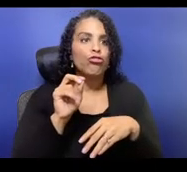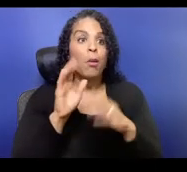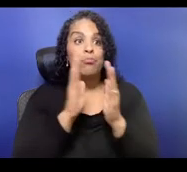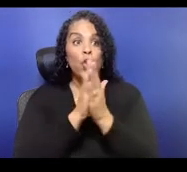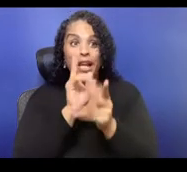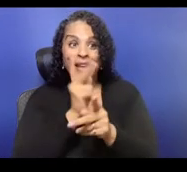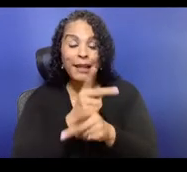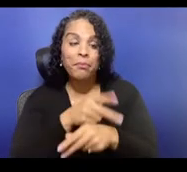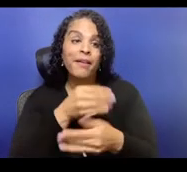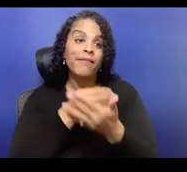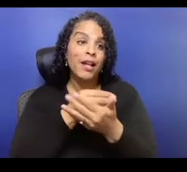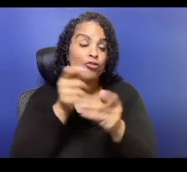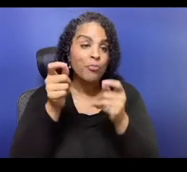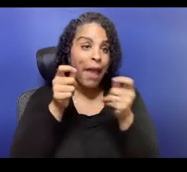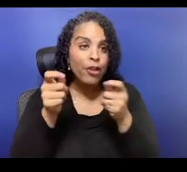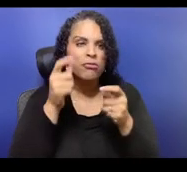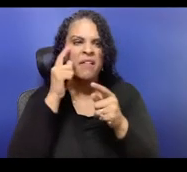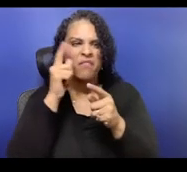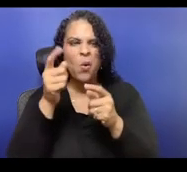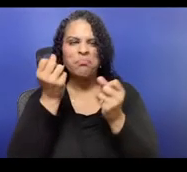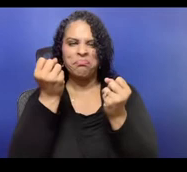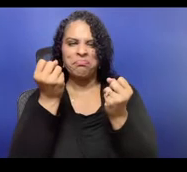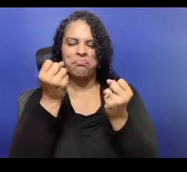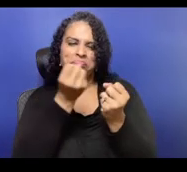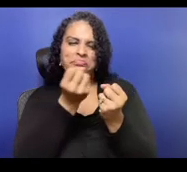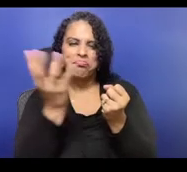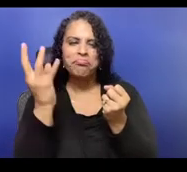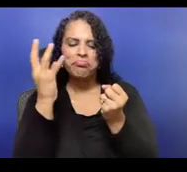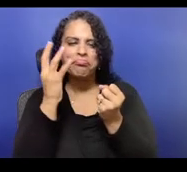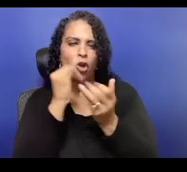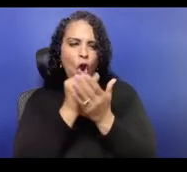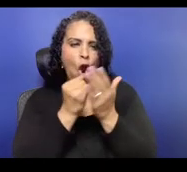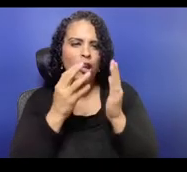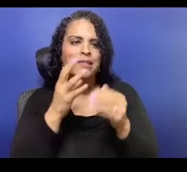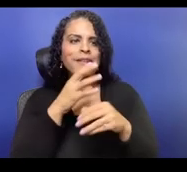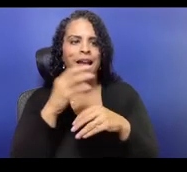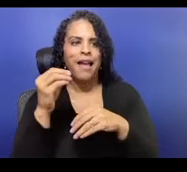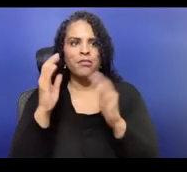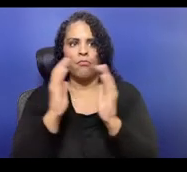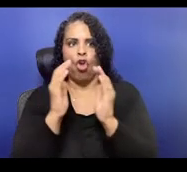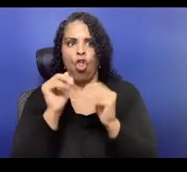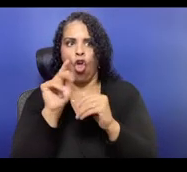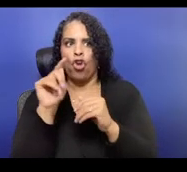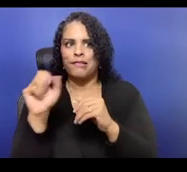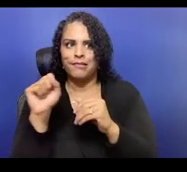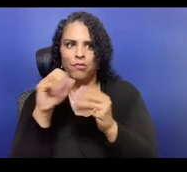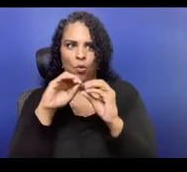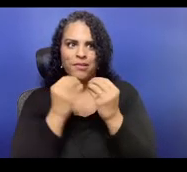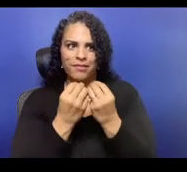and you can read all of the names of the wonderful people who volunteered their time and expertise to the document.